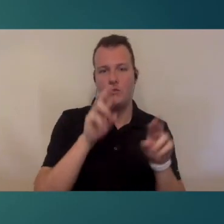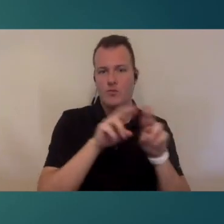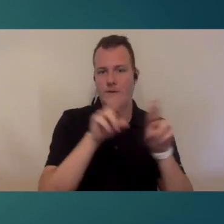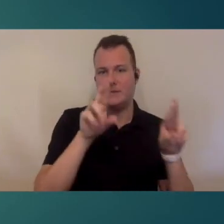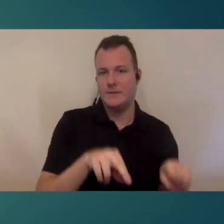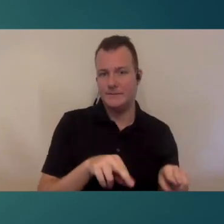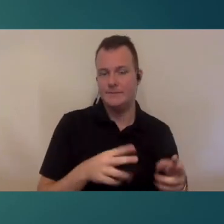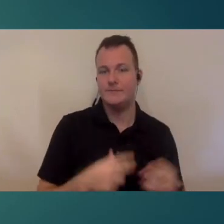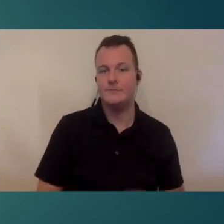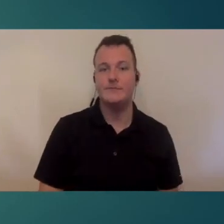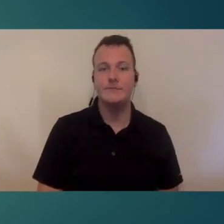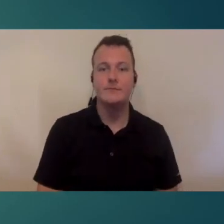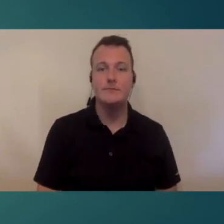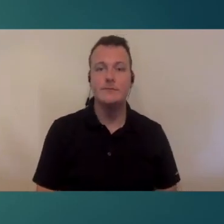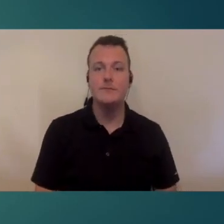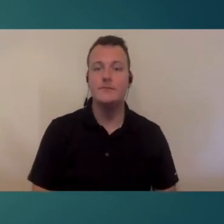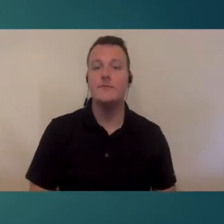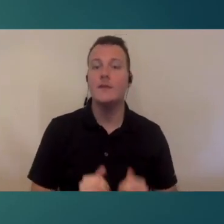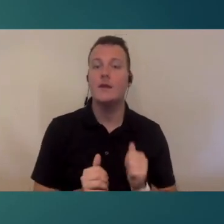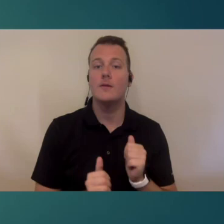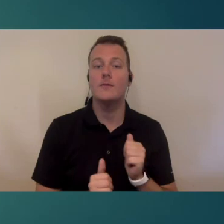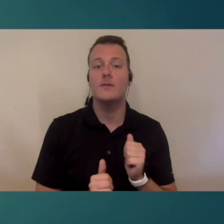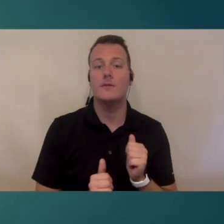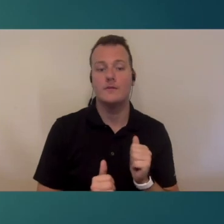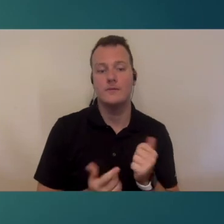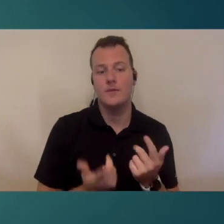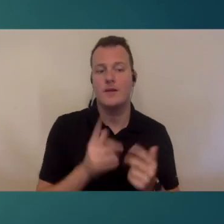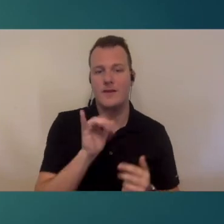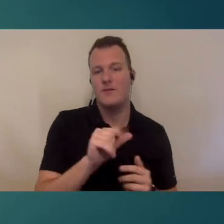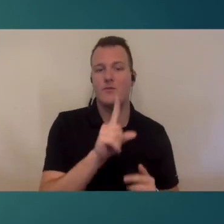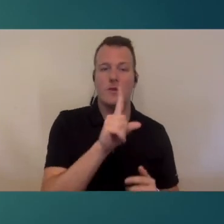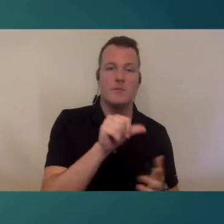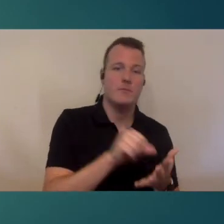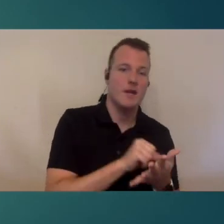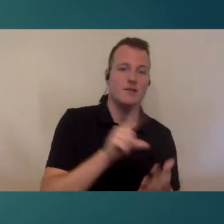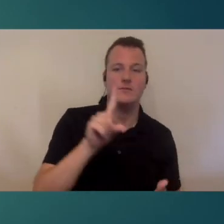and that, for most people, is going to take you to a page, page and a half. And